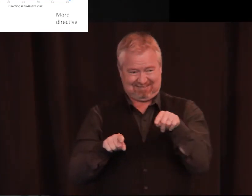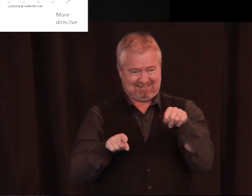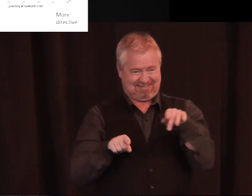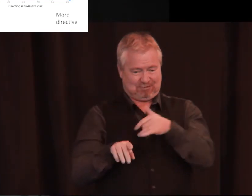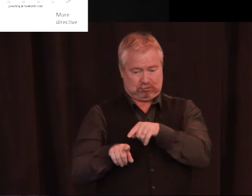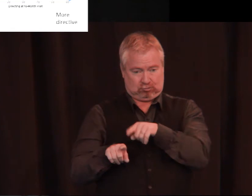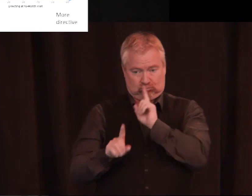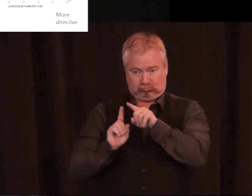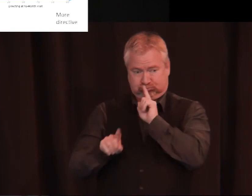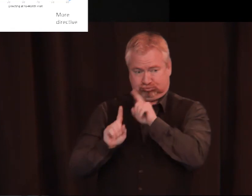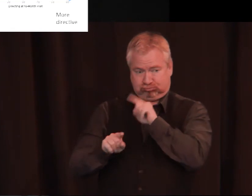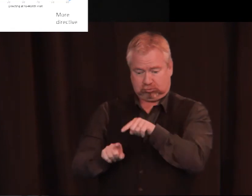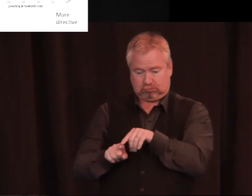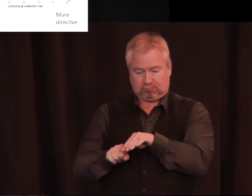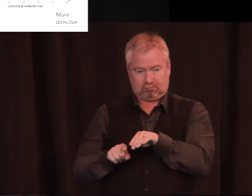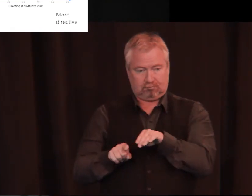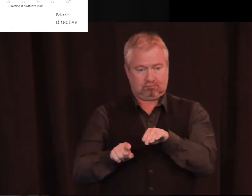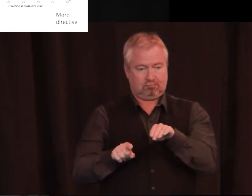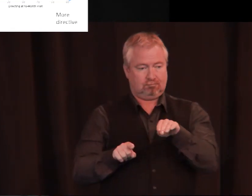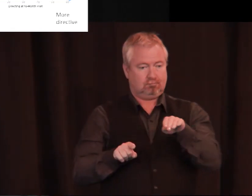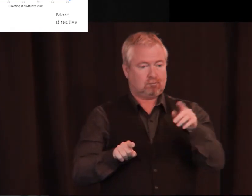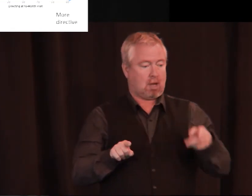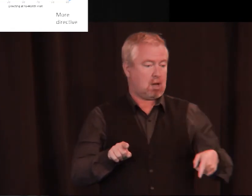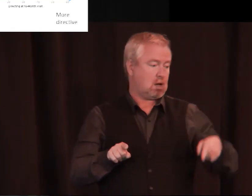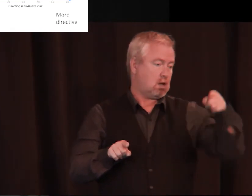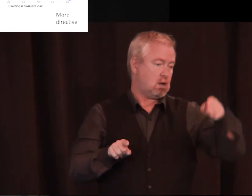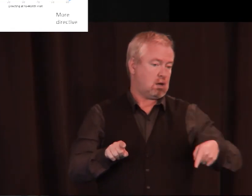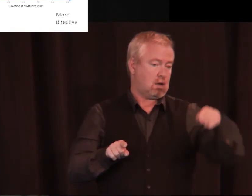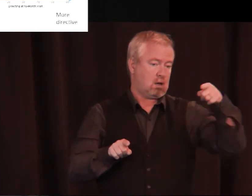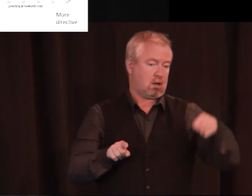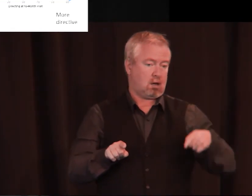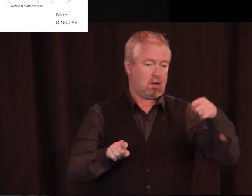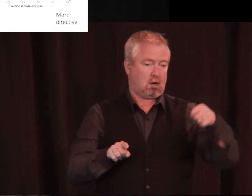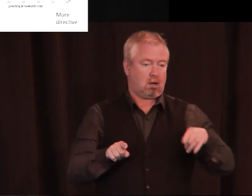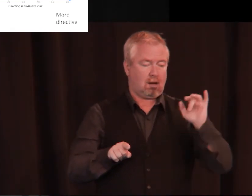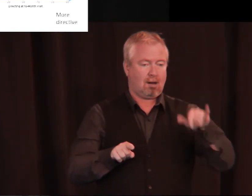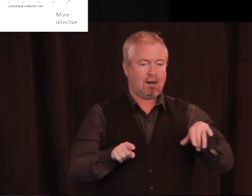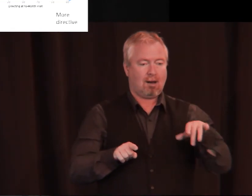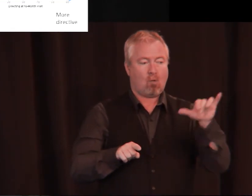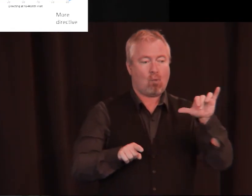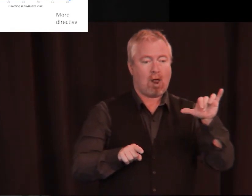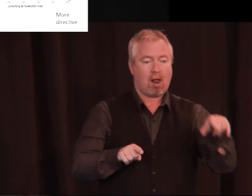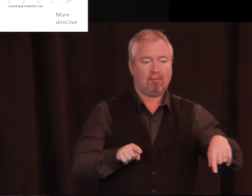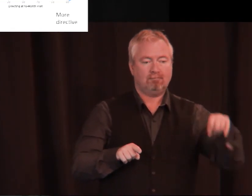And then along here, these are -- the Y axis shows their language scores at age 3.